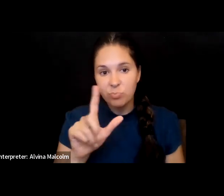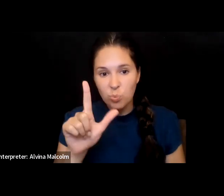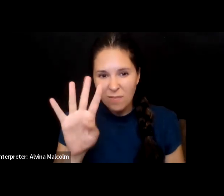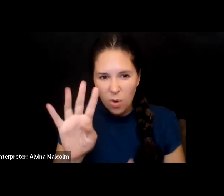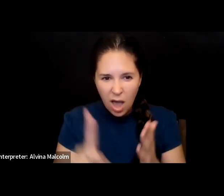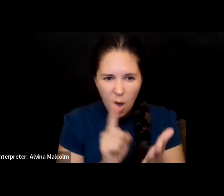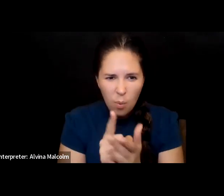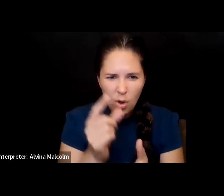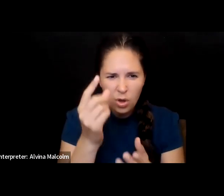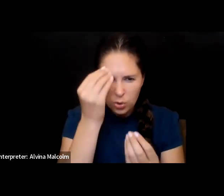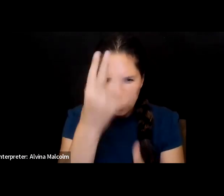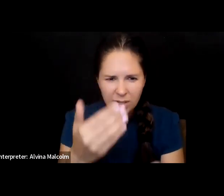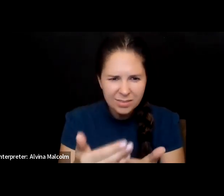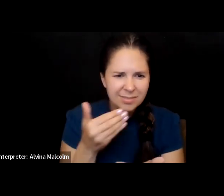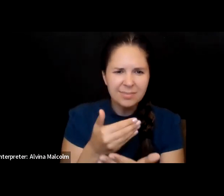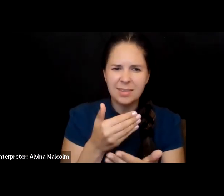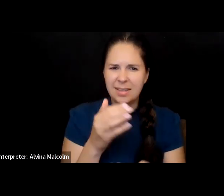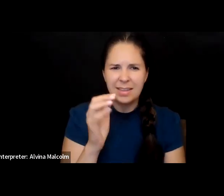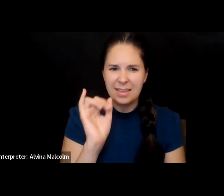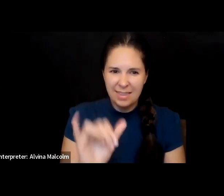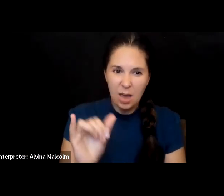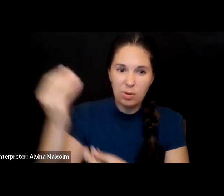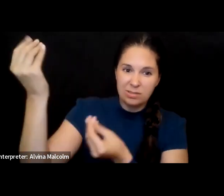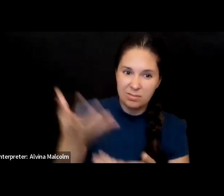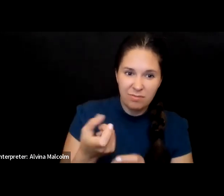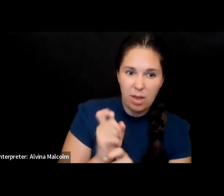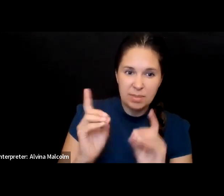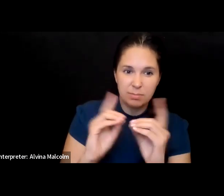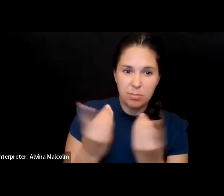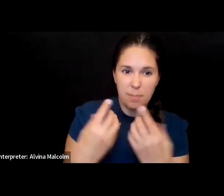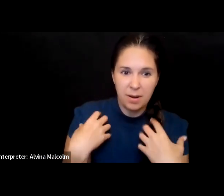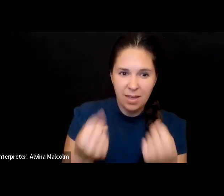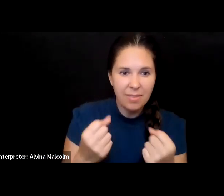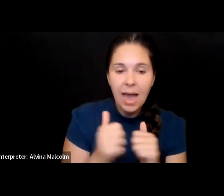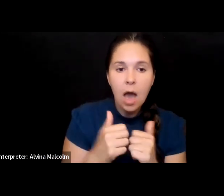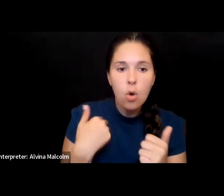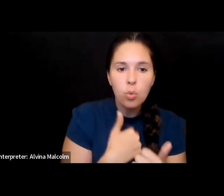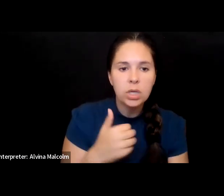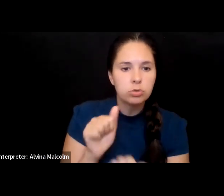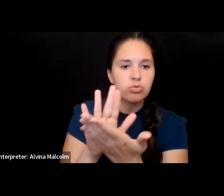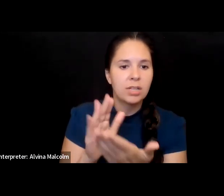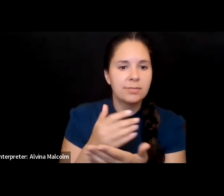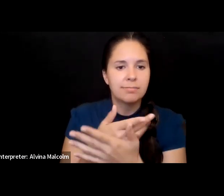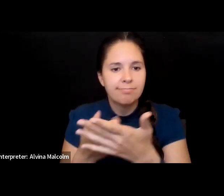were being announced at some of the pharmacies and you got about 24 -hour